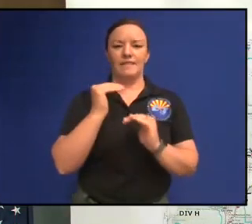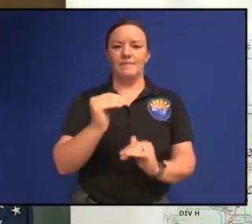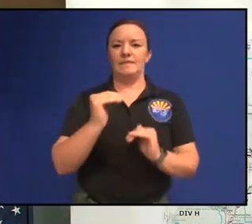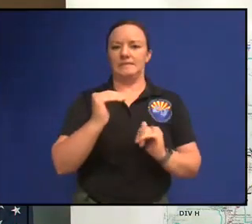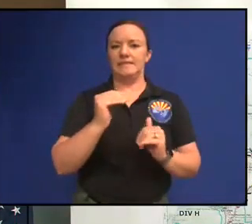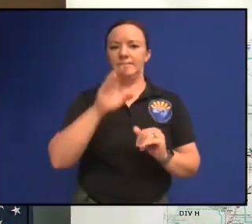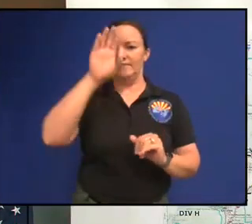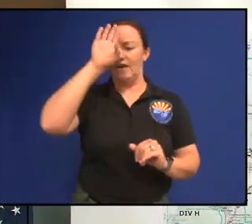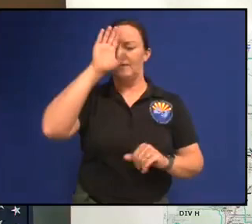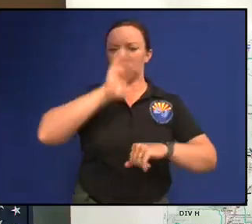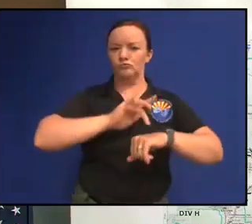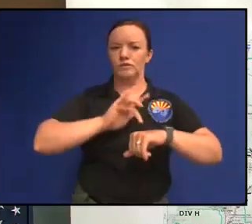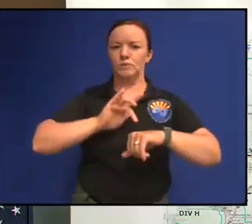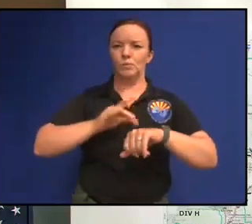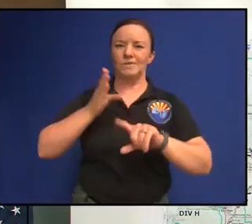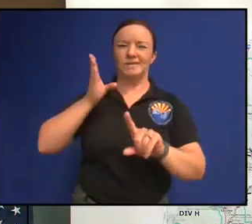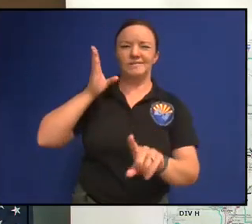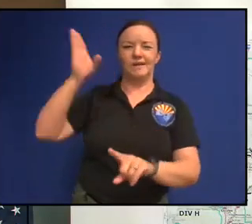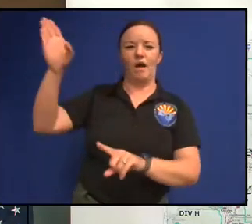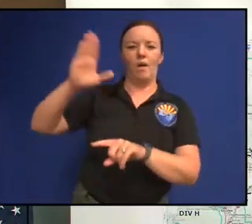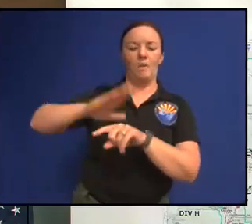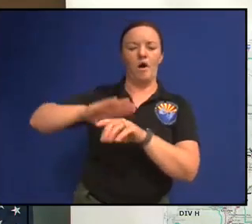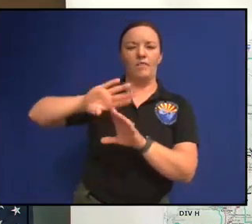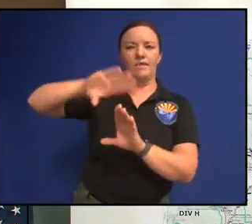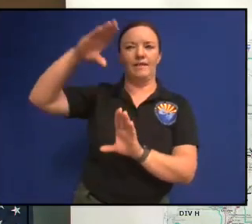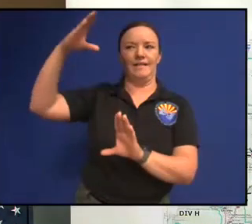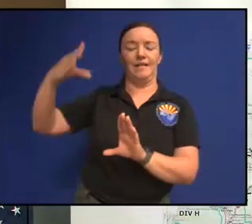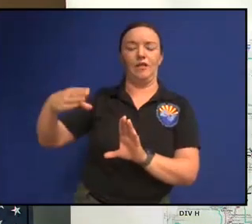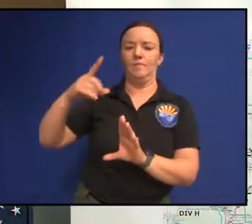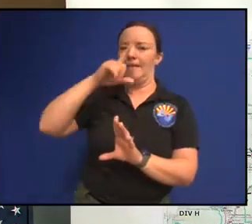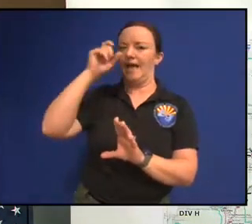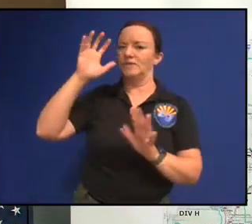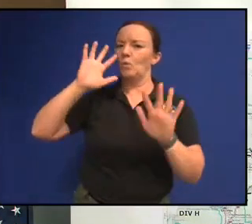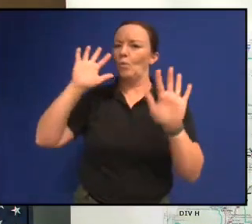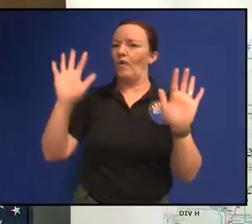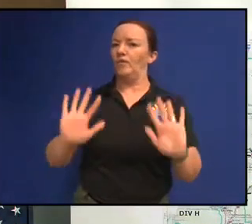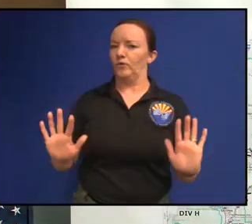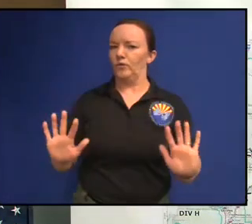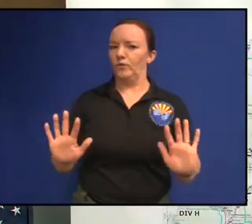THIS IS SOMETHING TO JUST DRIVE HOME TO THE FOLKS IN THE COMMUNITY.